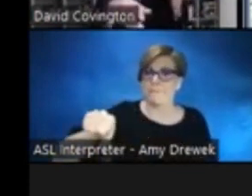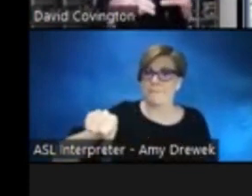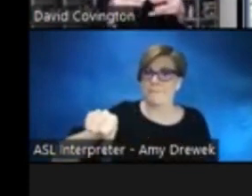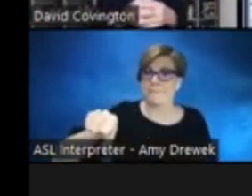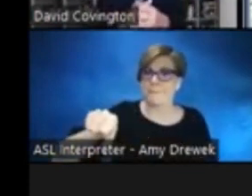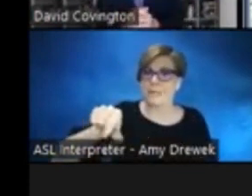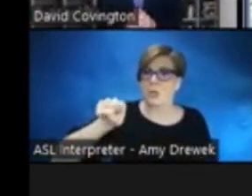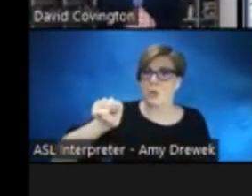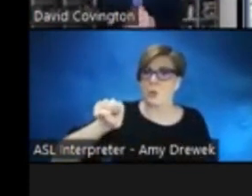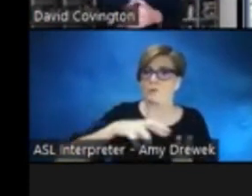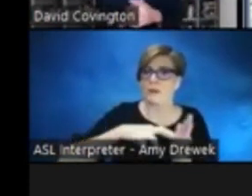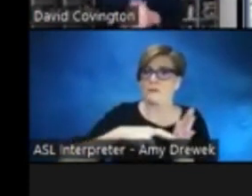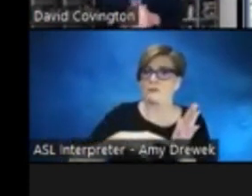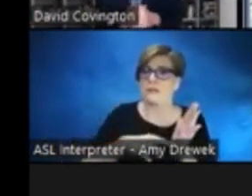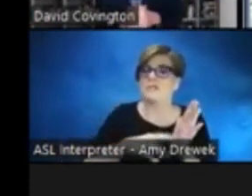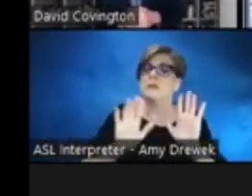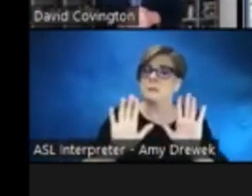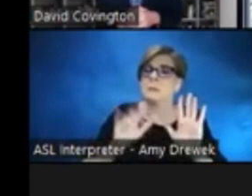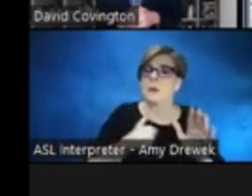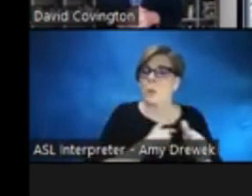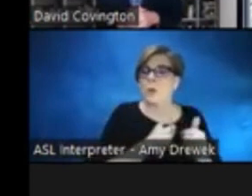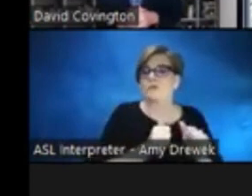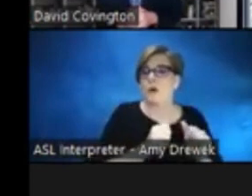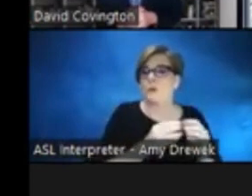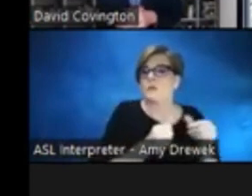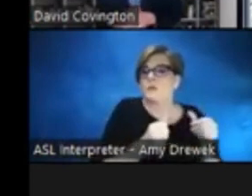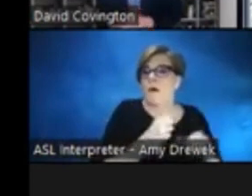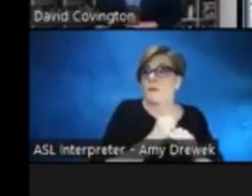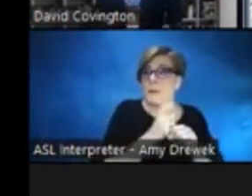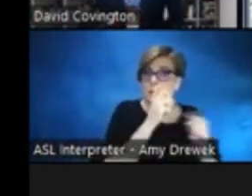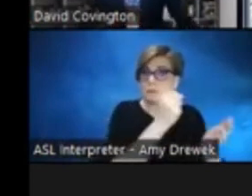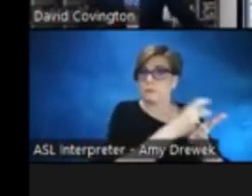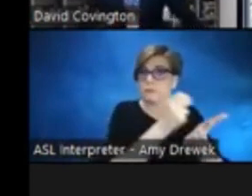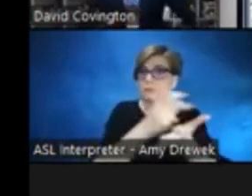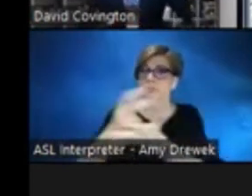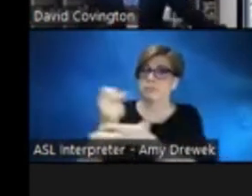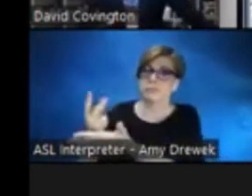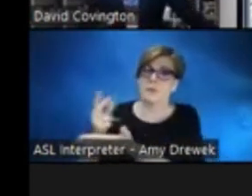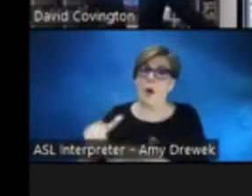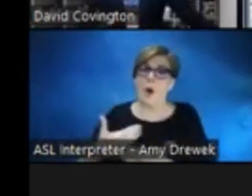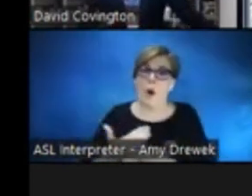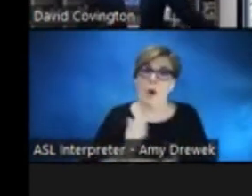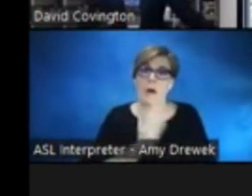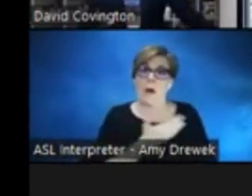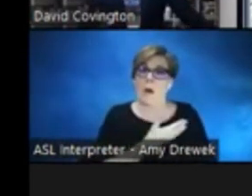WORKING THAT THROUGH AND MAKING SURE THAT WE CAN GET YOU IN AS QUICKLY AS YOU.